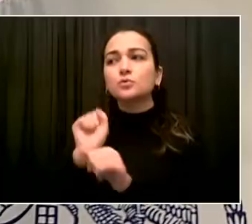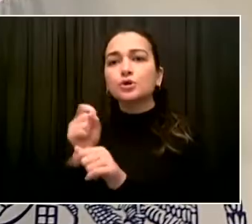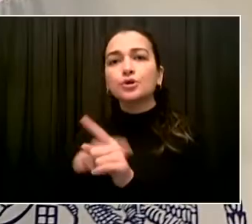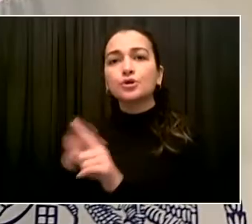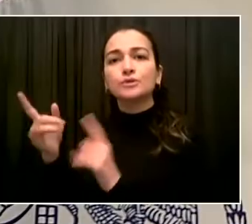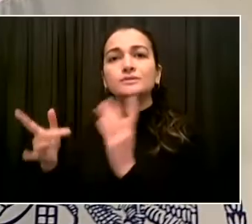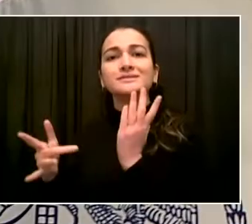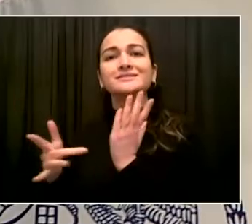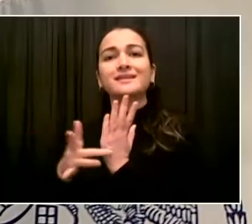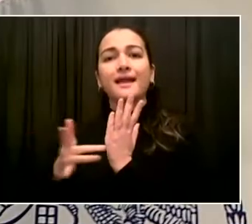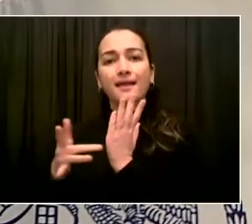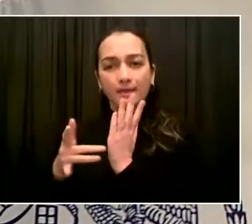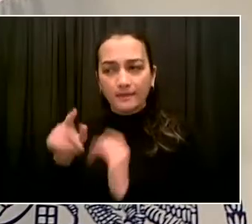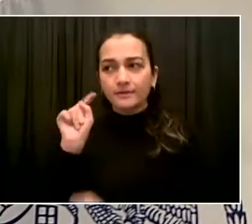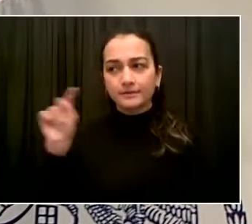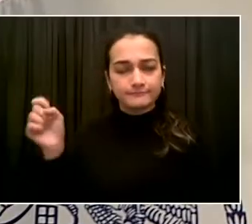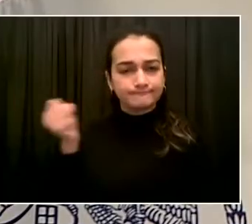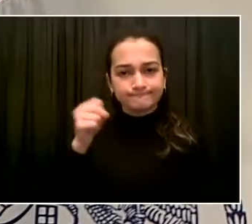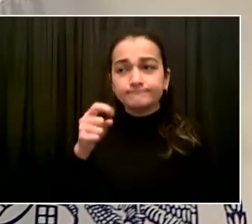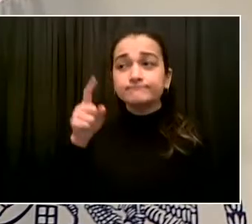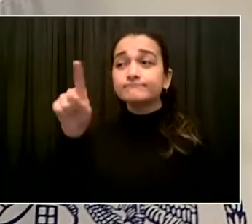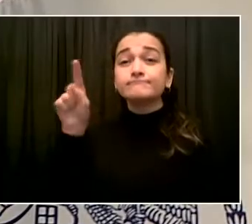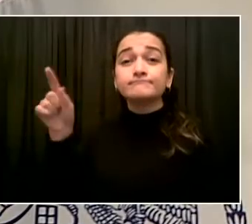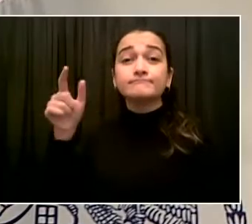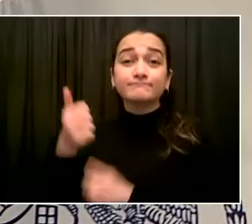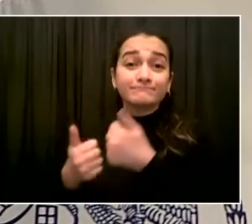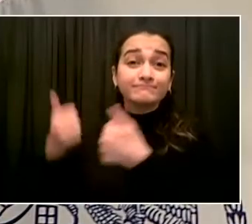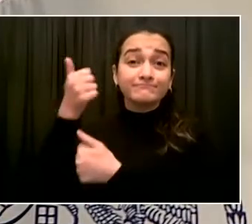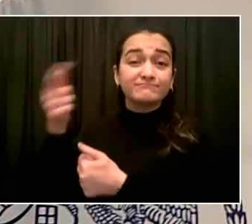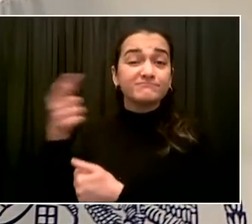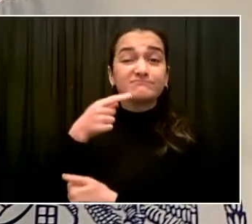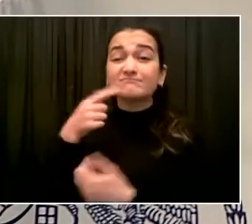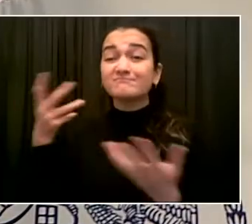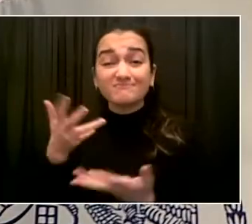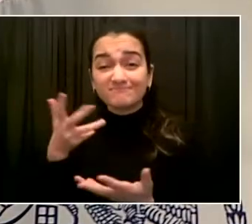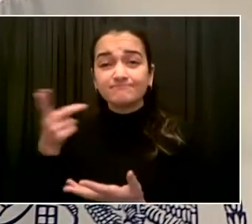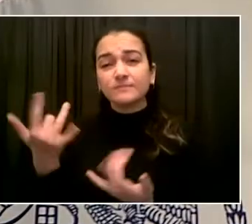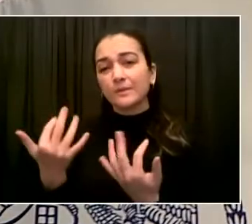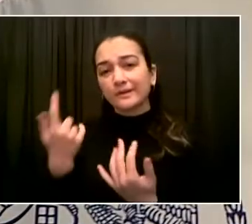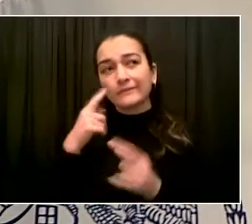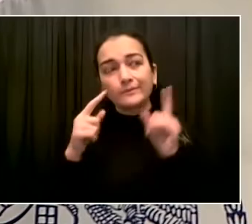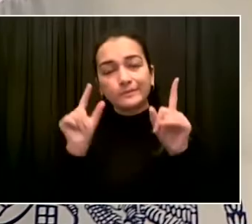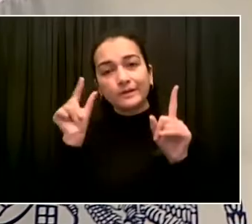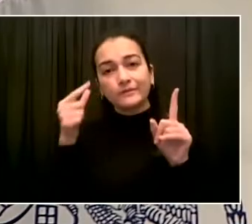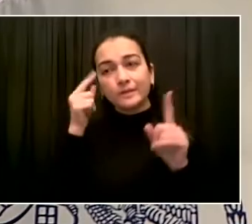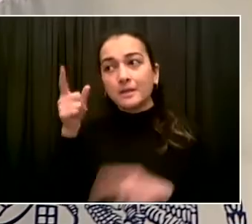THOSE SECTORS, FINAN CEAND TECH. HTE EBST THING IS FOR THE GOVERNMENT TO LEAD THE WAY.